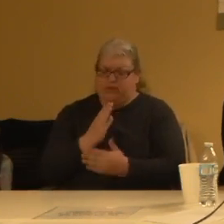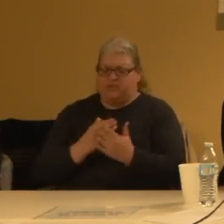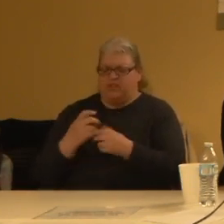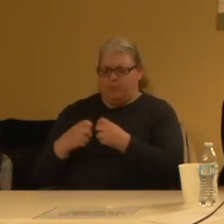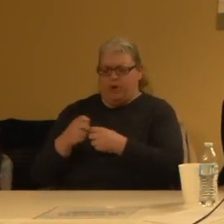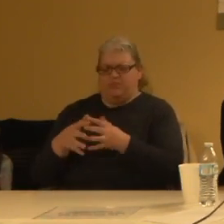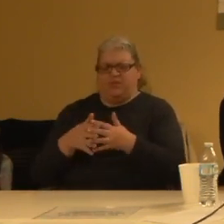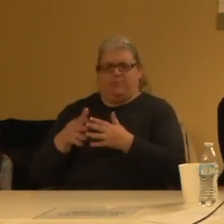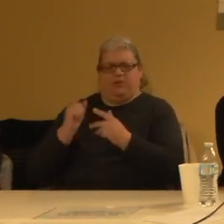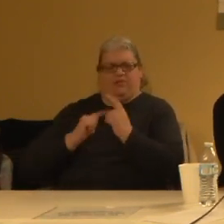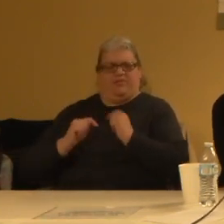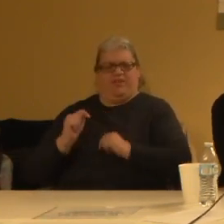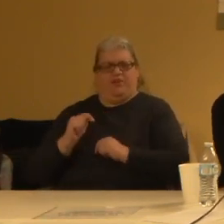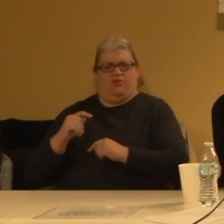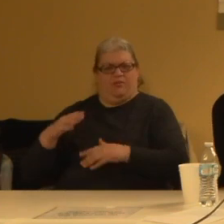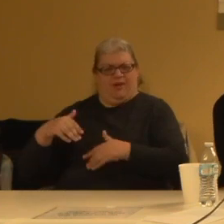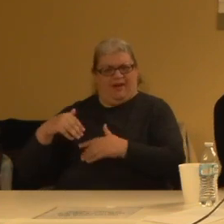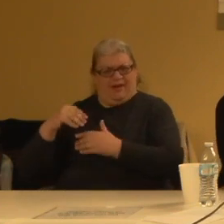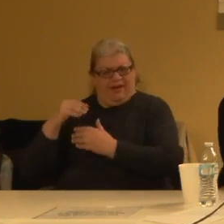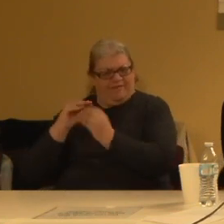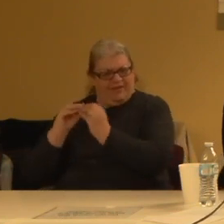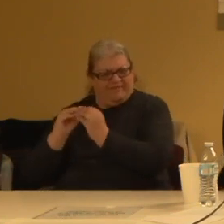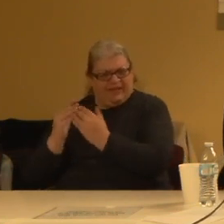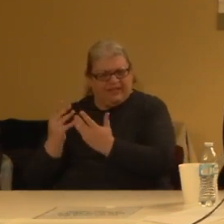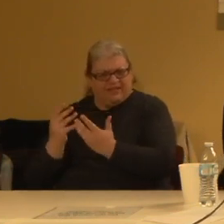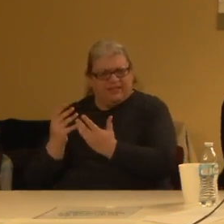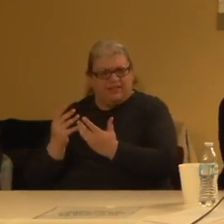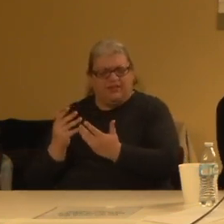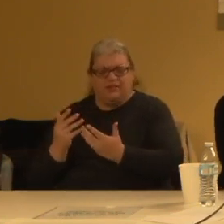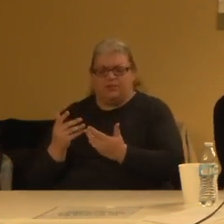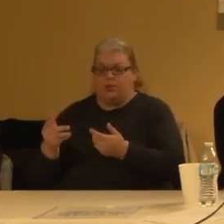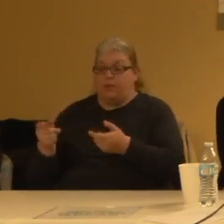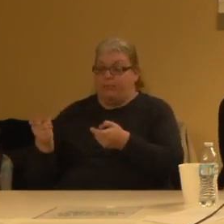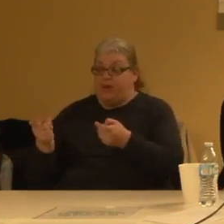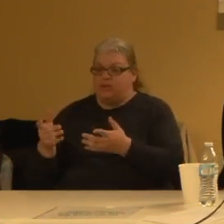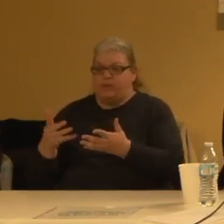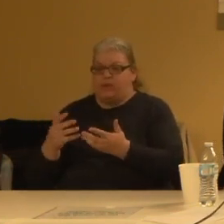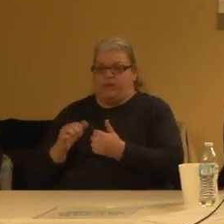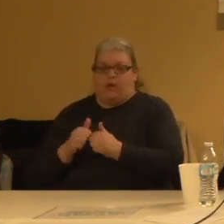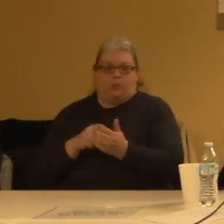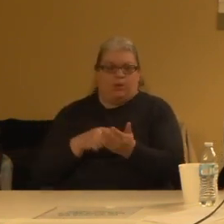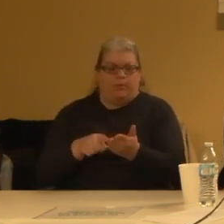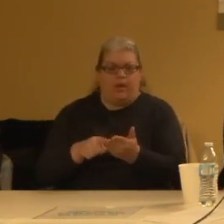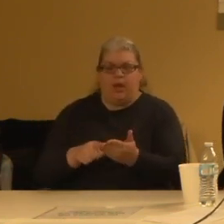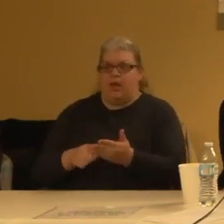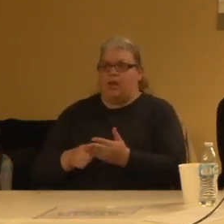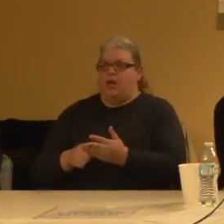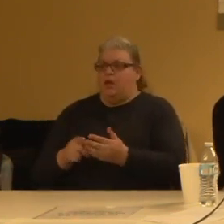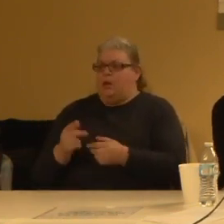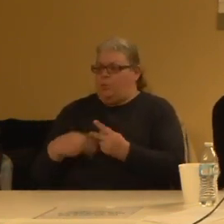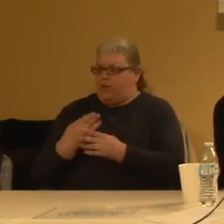that are on the management transaction, "How do we pay people? What kind of money do we have? What are our working conditions, what are we asking writers to do?